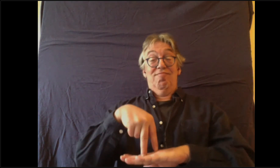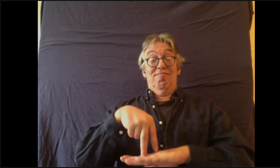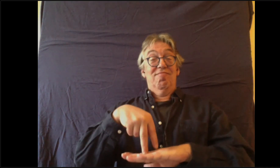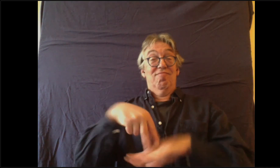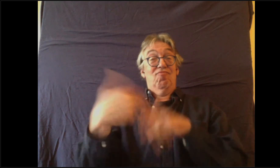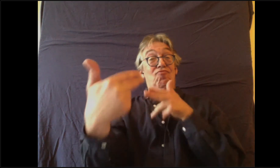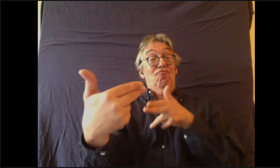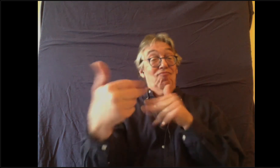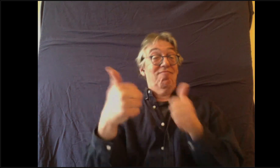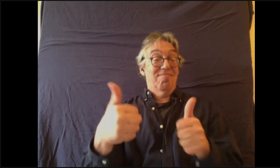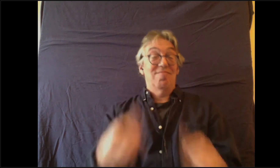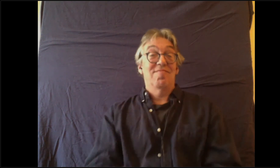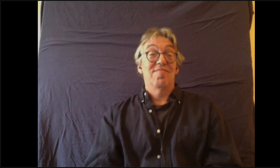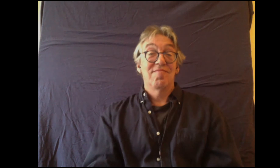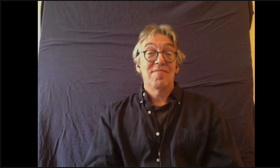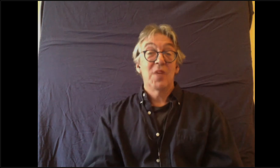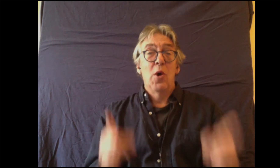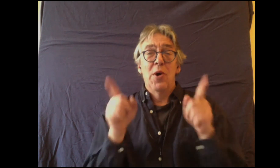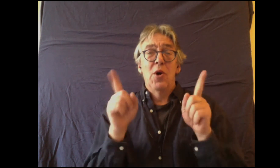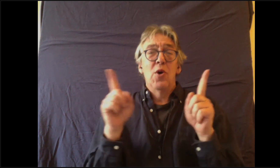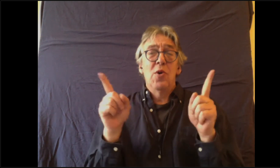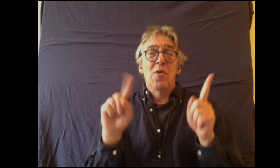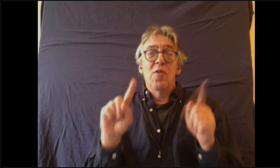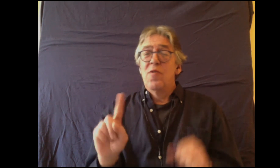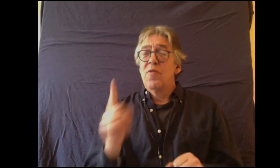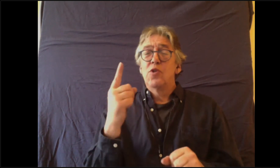Just a short introduction first to the Atlas Alliance.